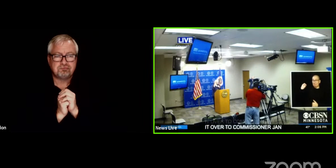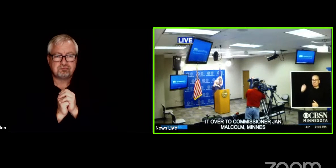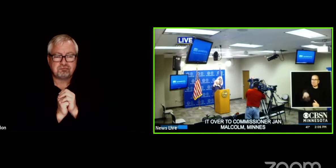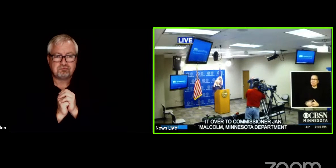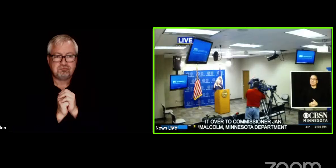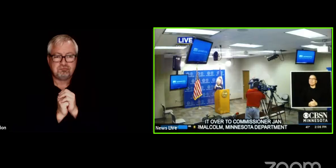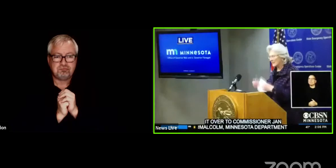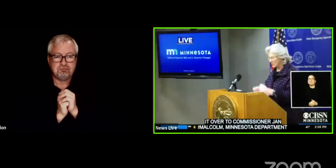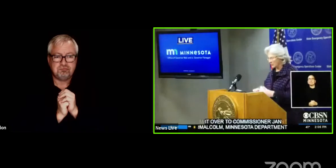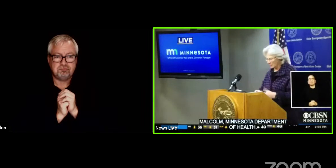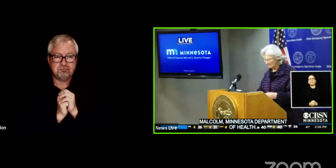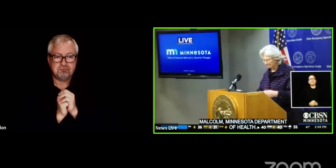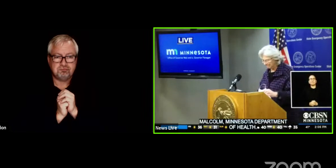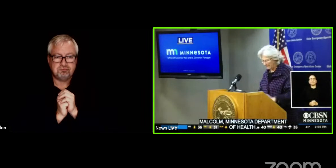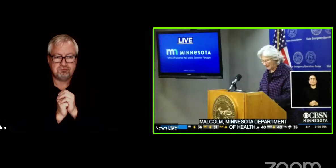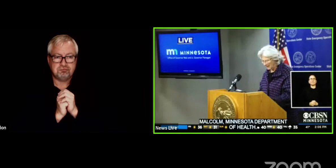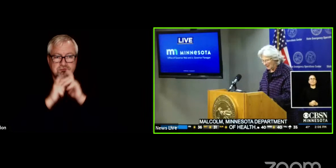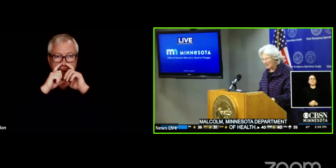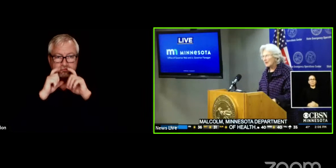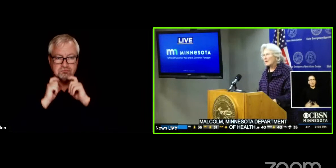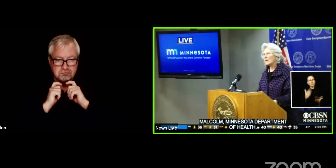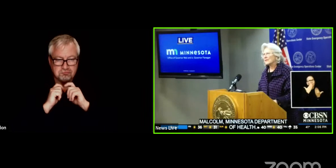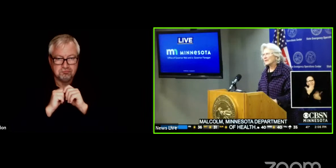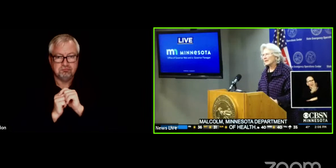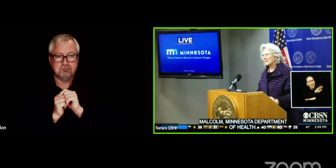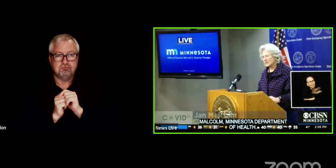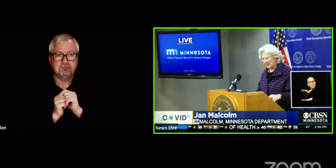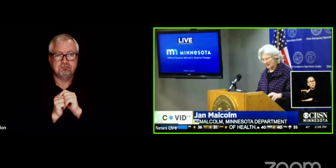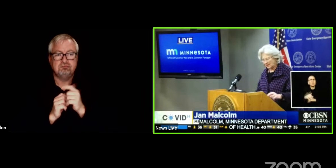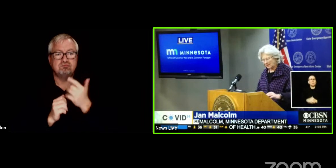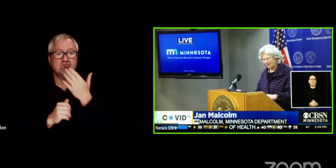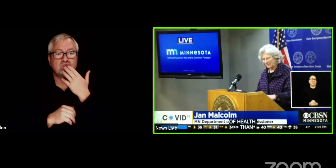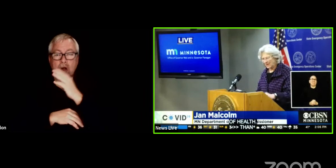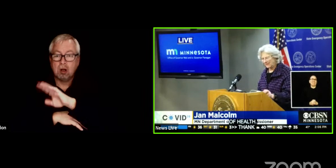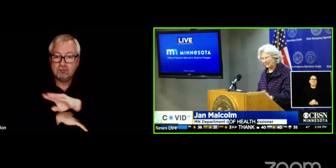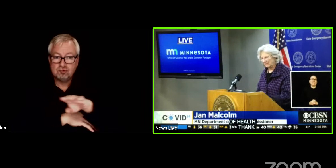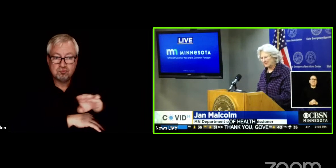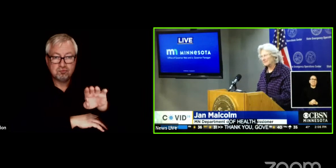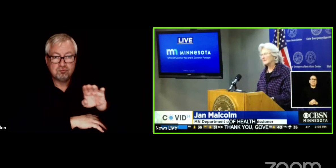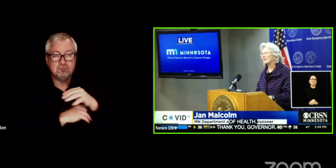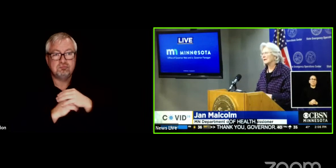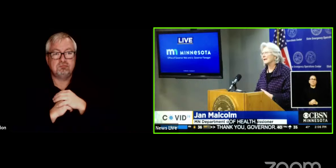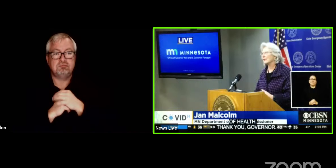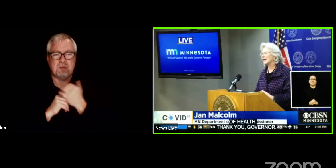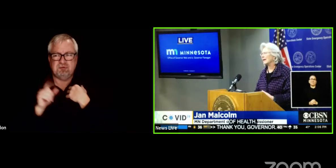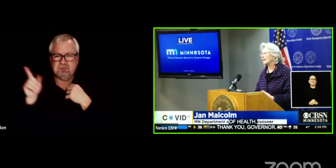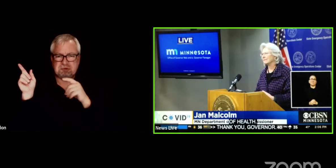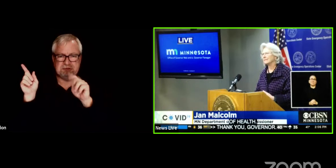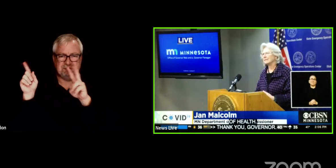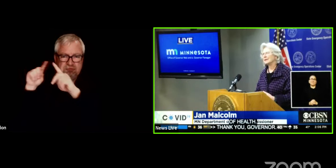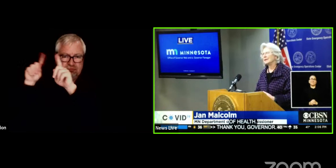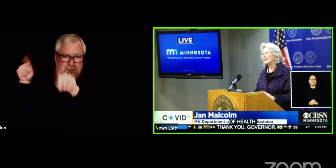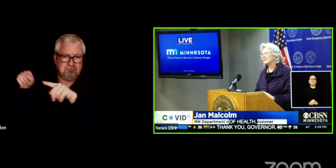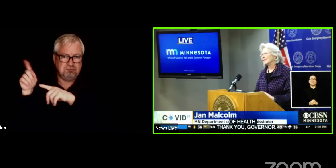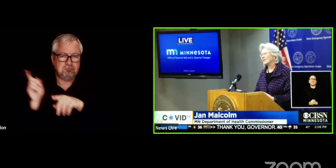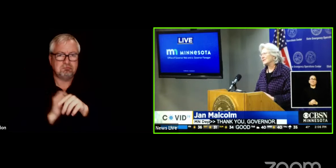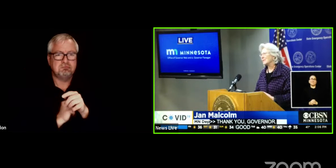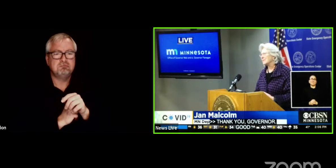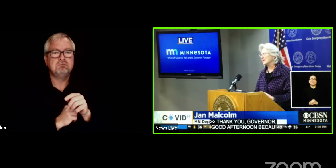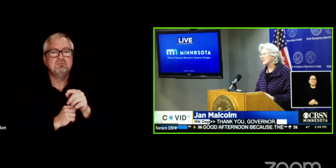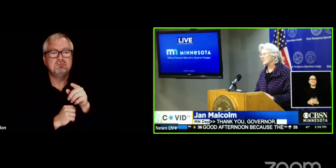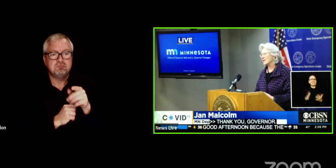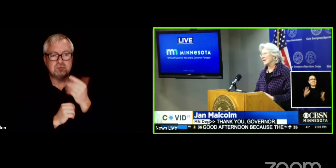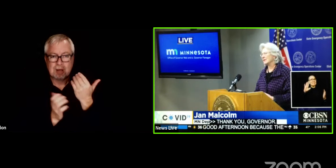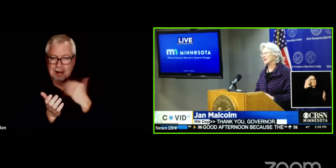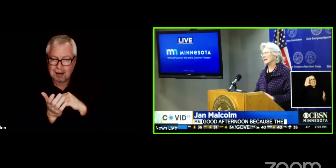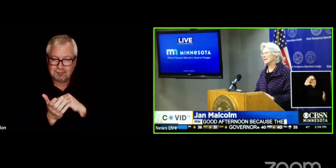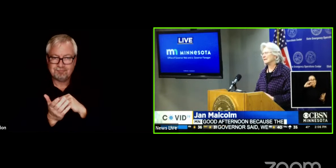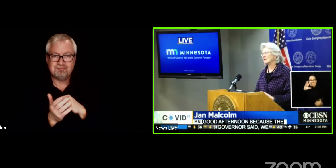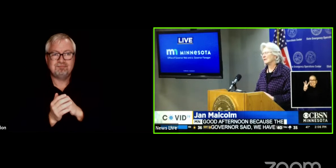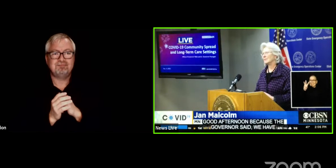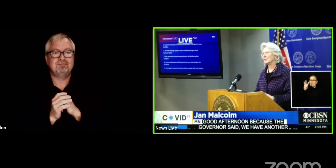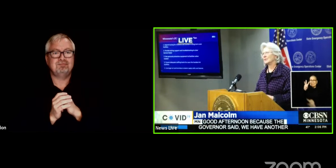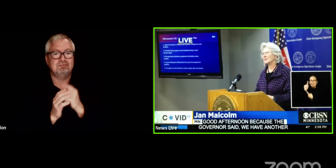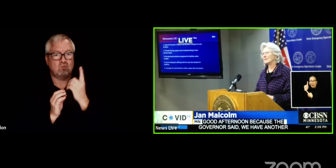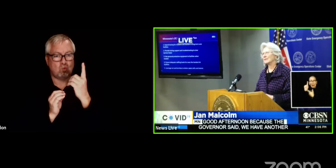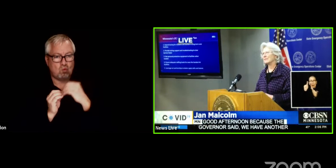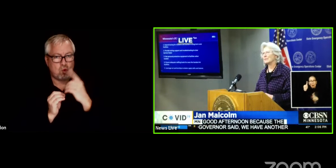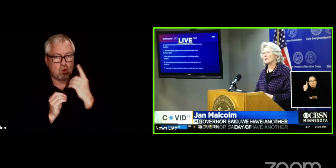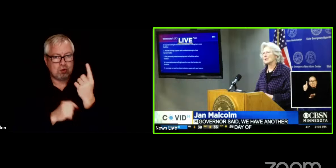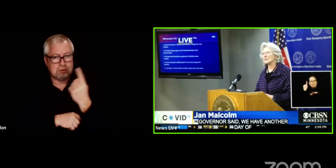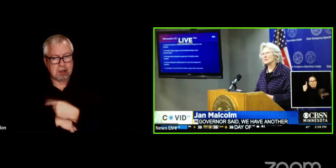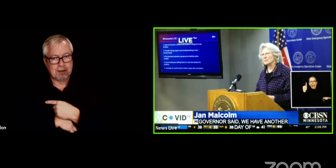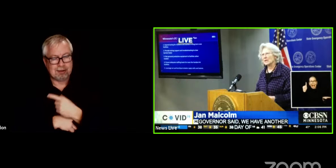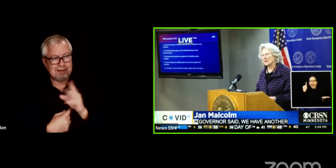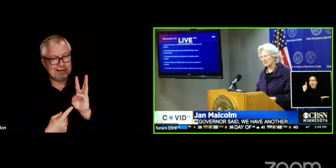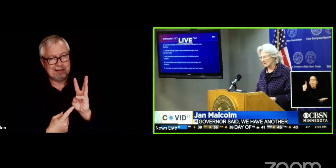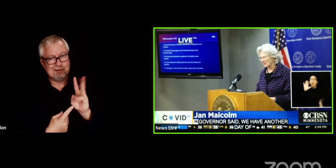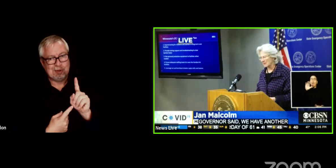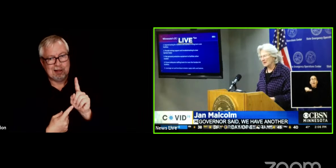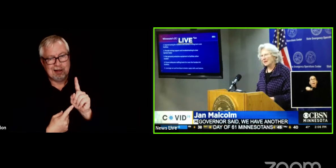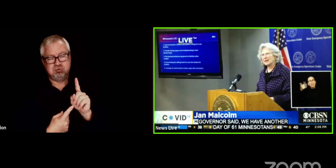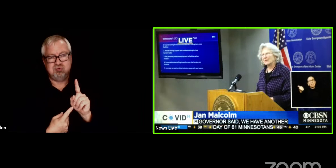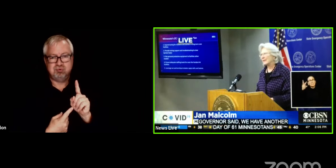YOU, GOVERNOR. WE HAVE ALMOST 400 NEW INDICATIONS AND AROUND THE